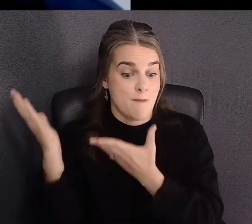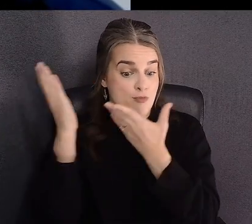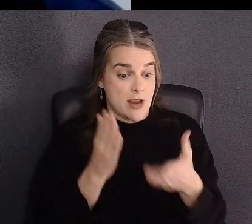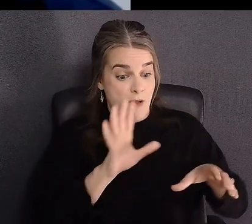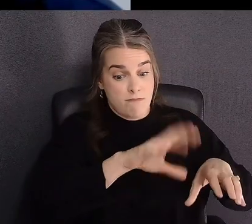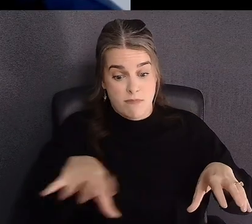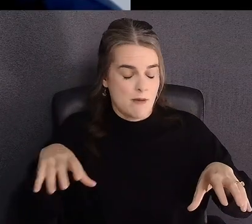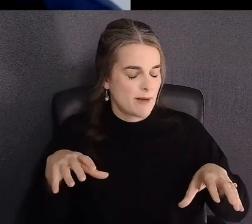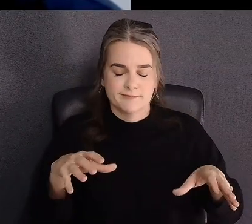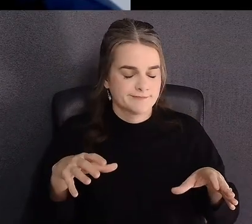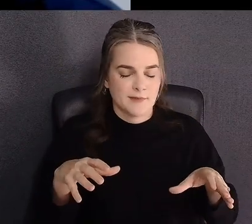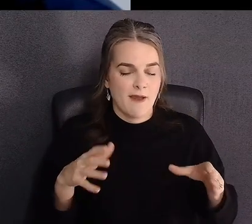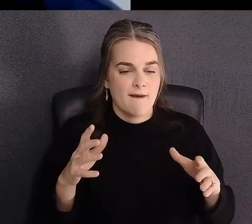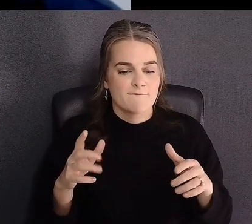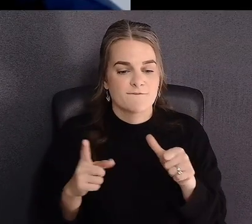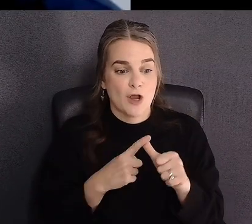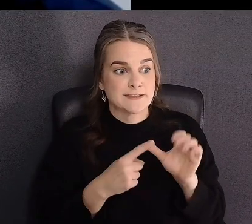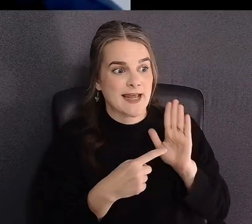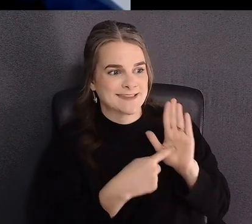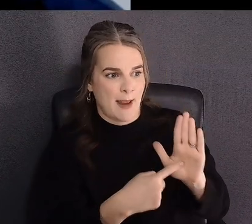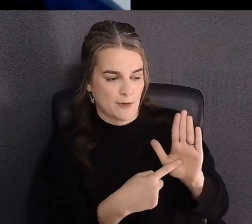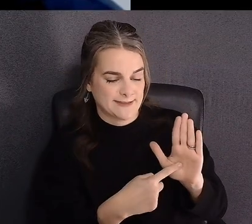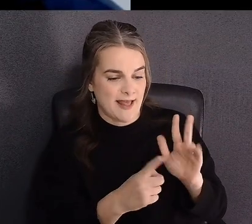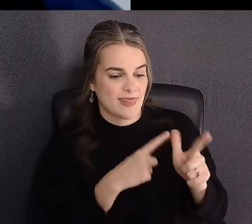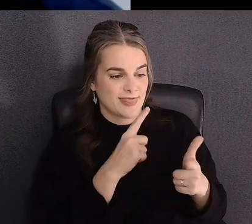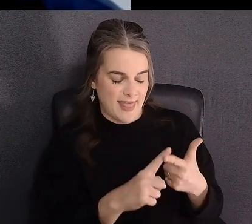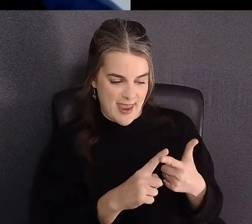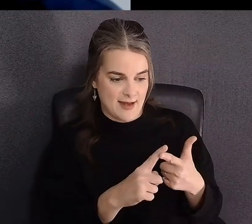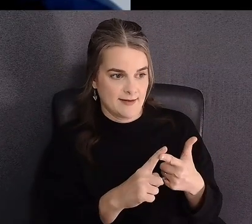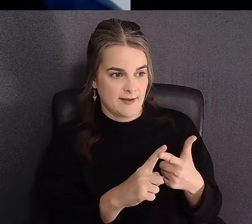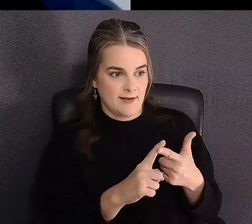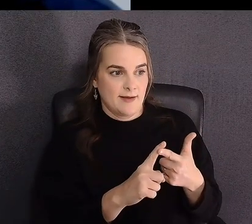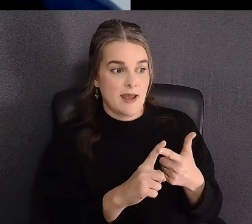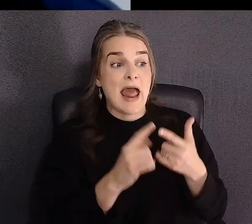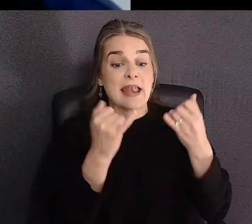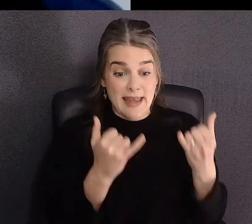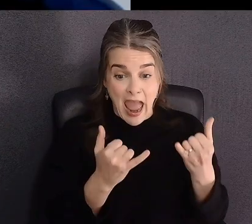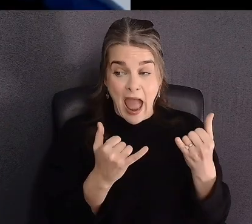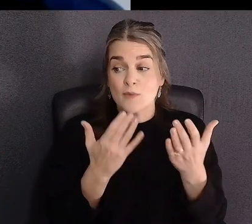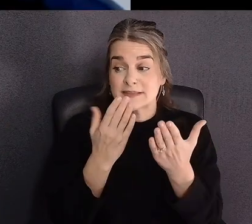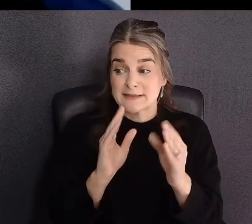like showing examples first, letting people get into that. And then when everybody's done with that, OK, now we're going to bring out the supplies.